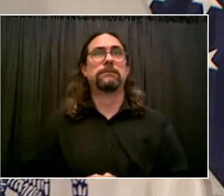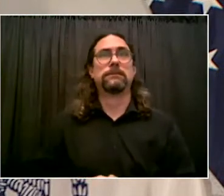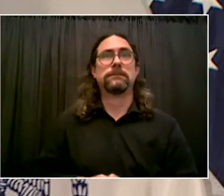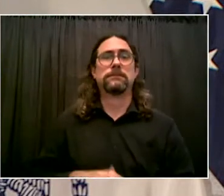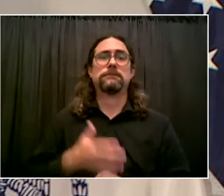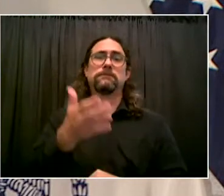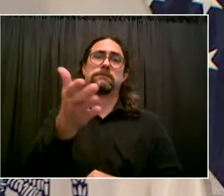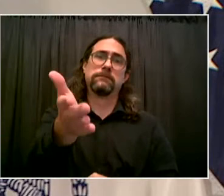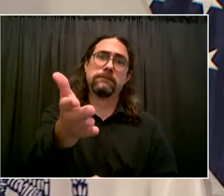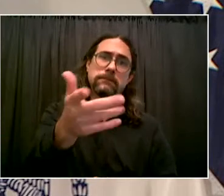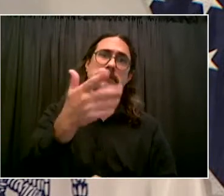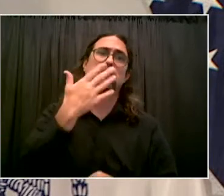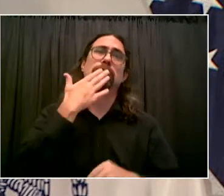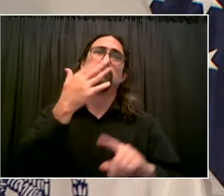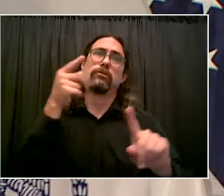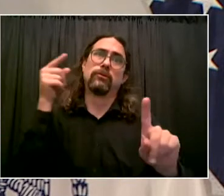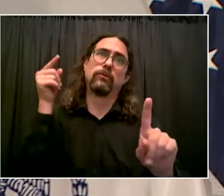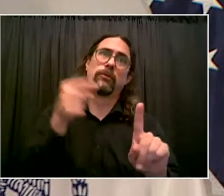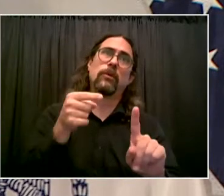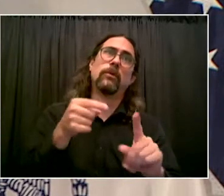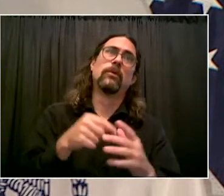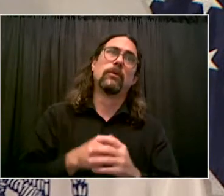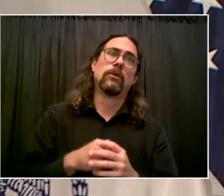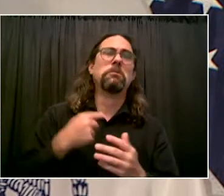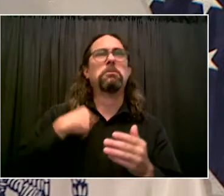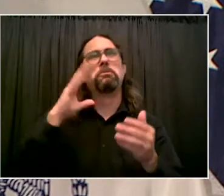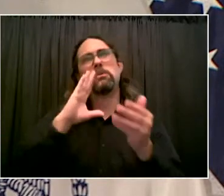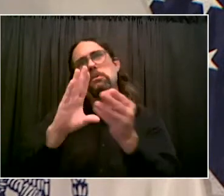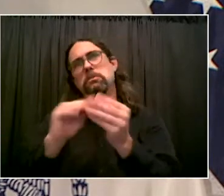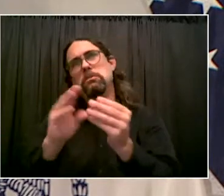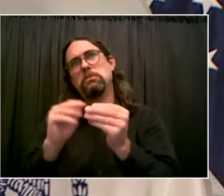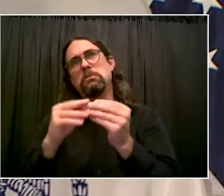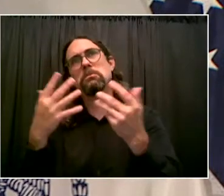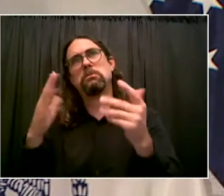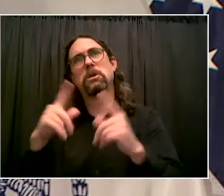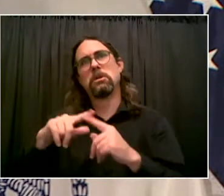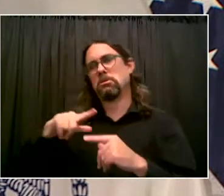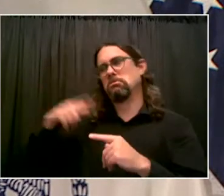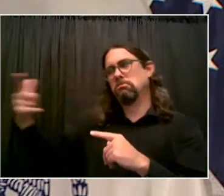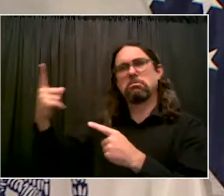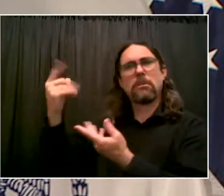OFFER THOUHTGS AS WELL. I THINK THE